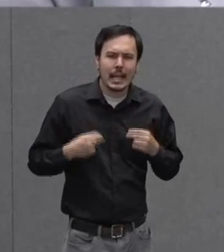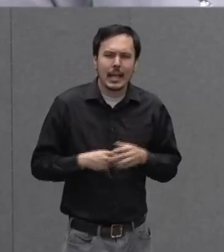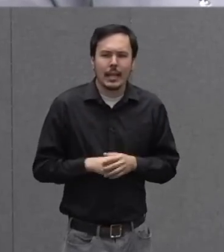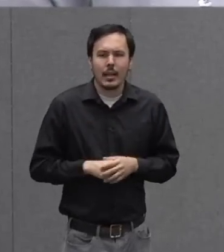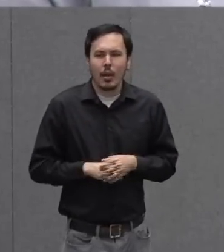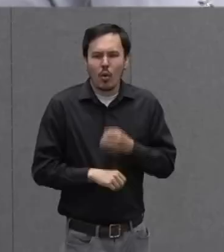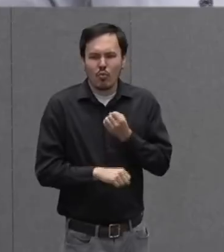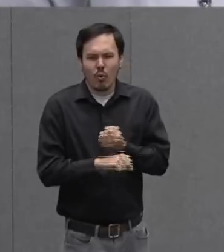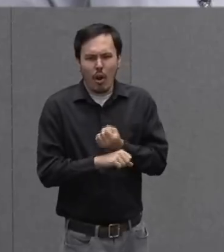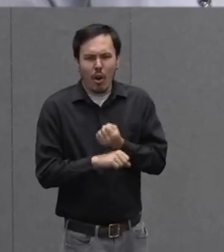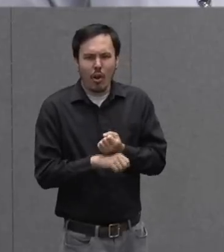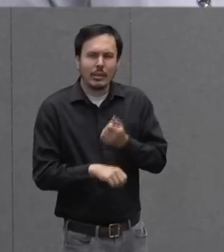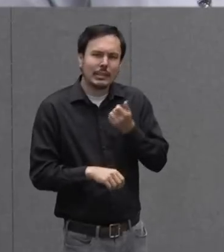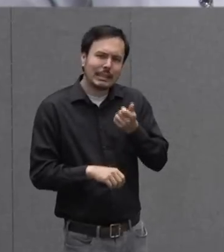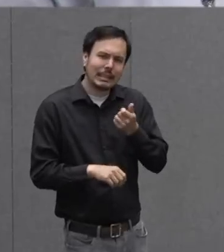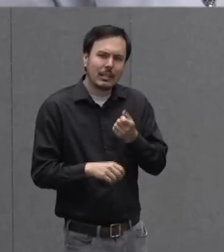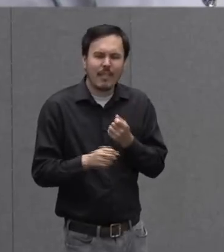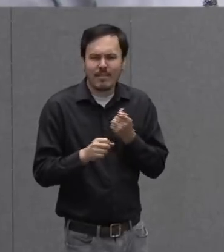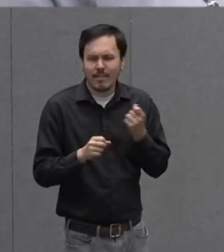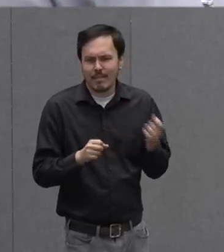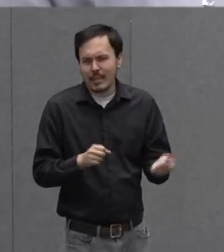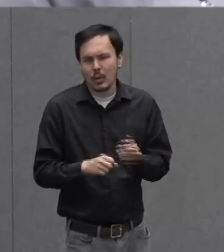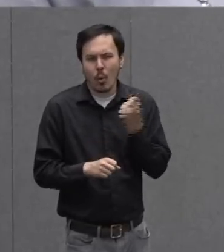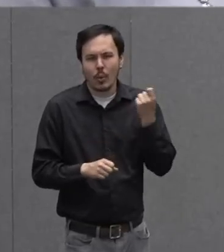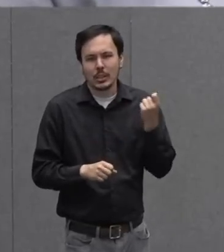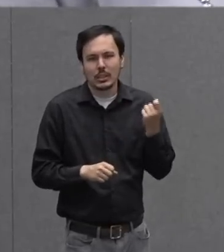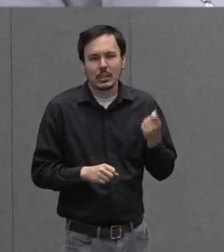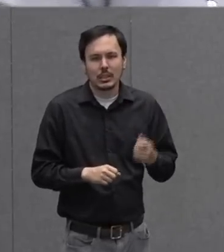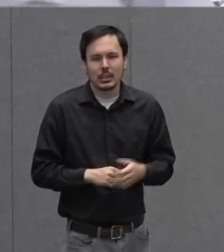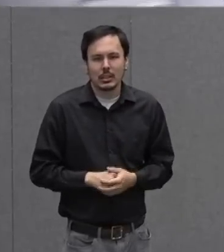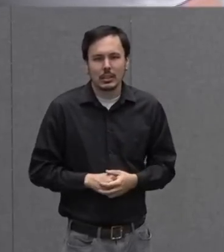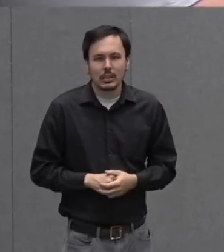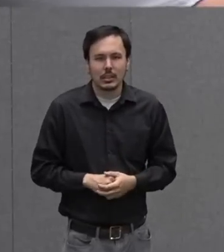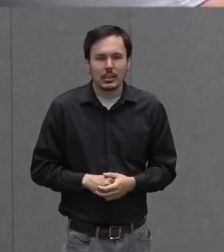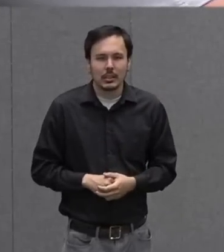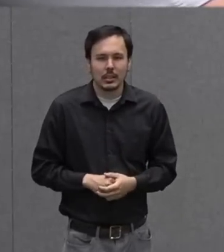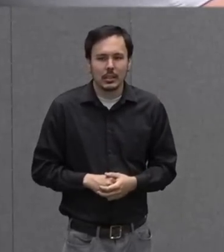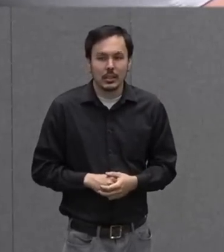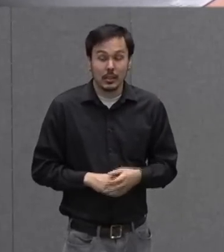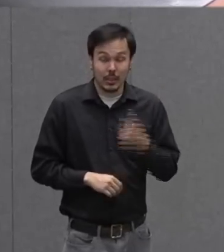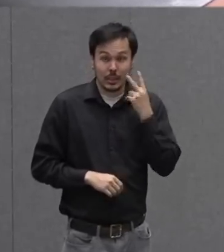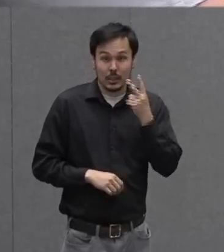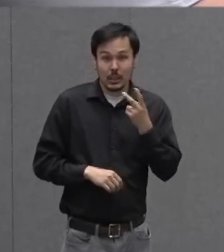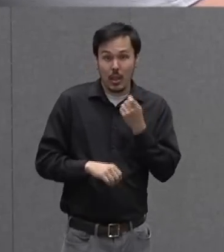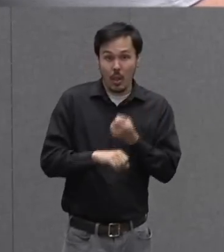And Rock is victorious. You can see the rock.